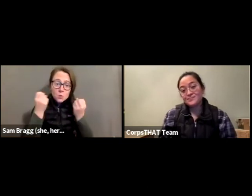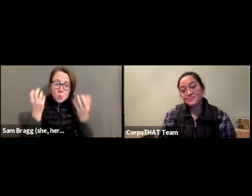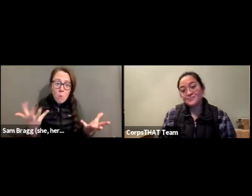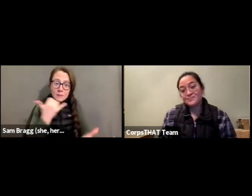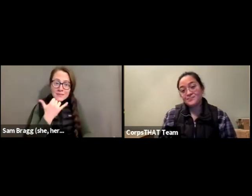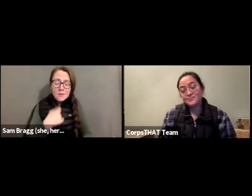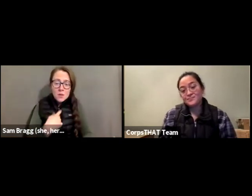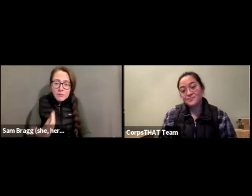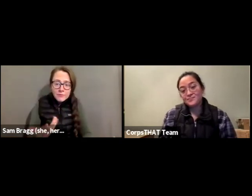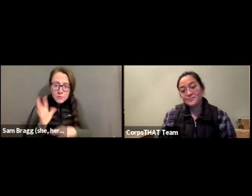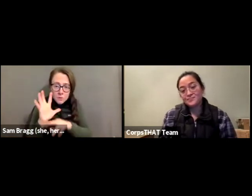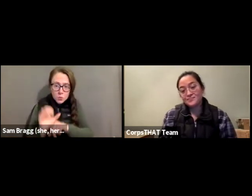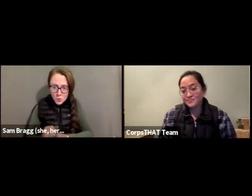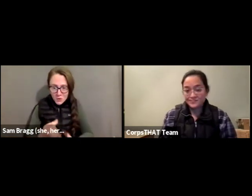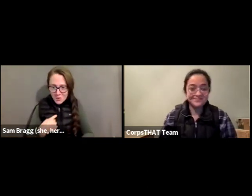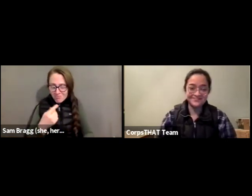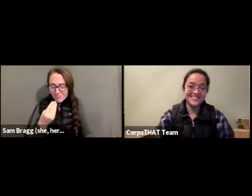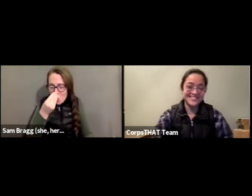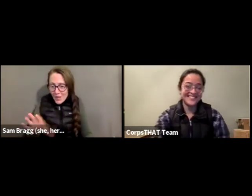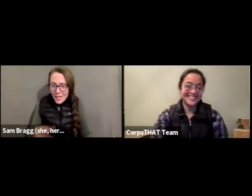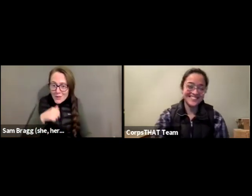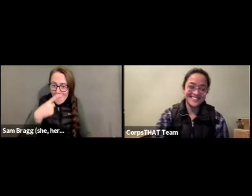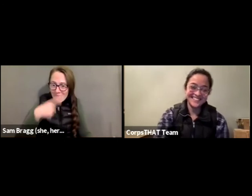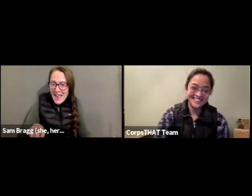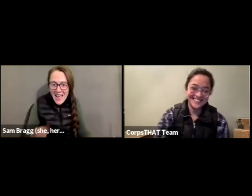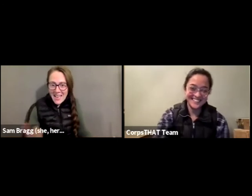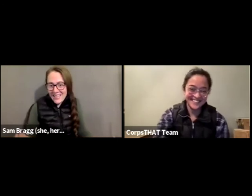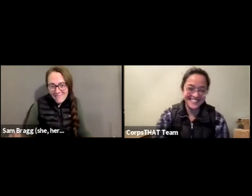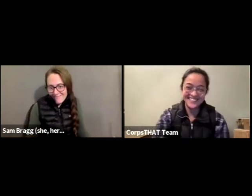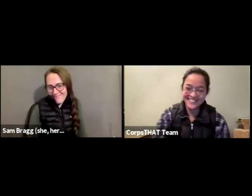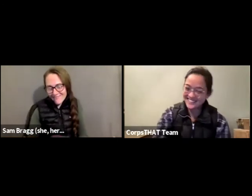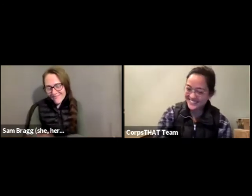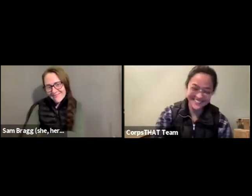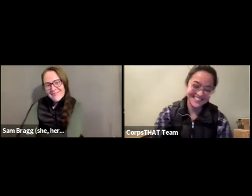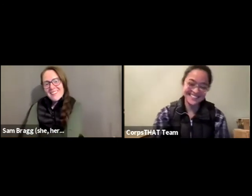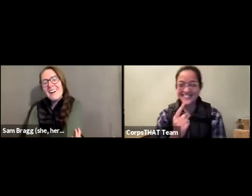because deaf people see the mistakes and we're used to it we don't mind we don't mind it